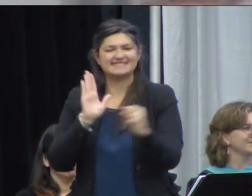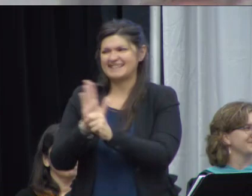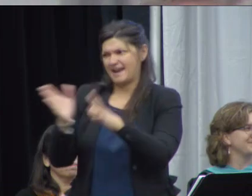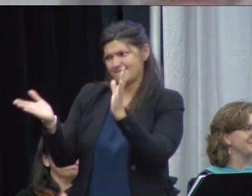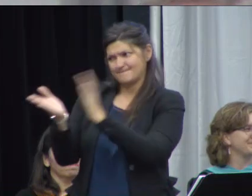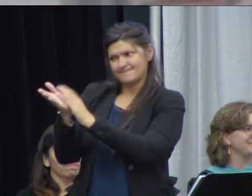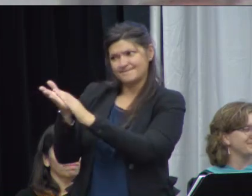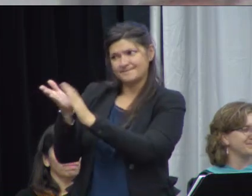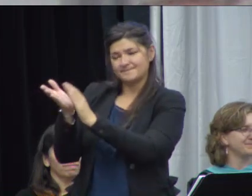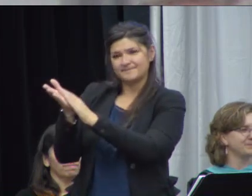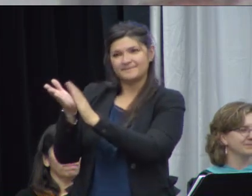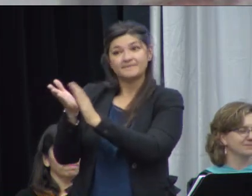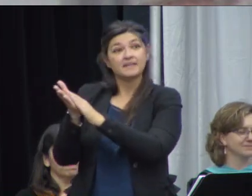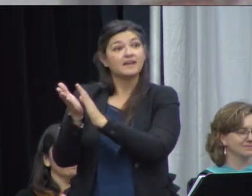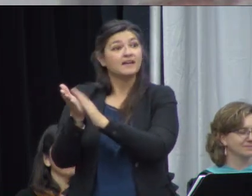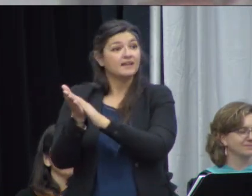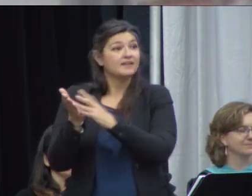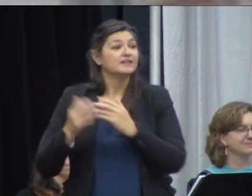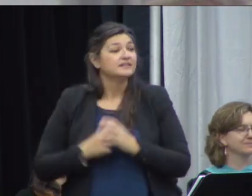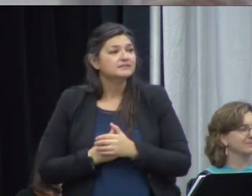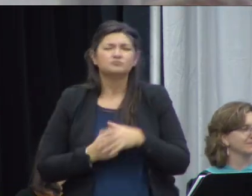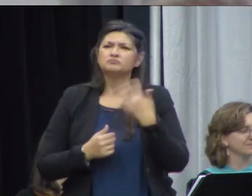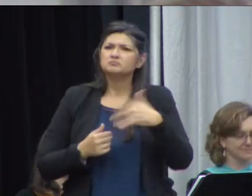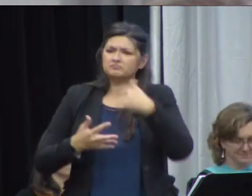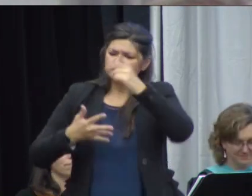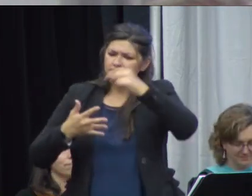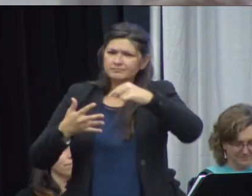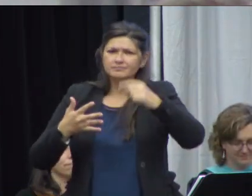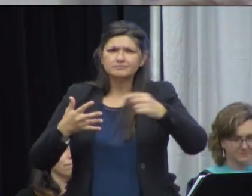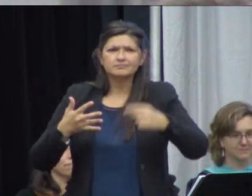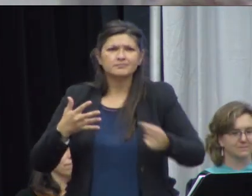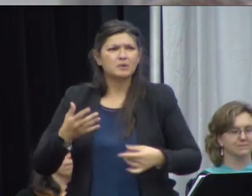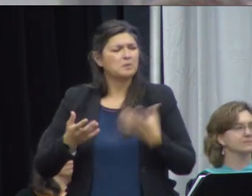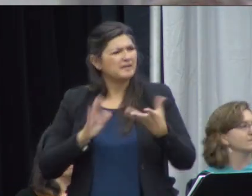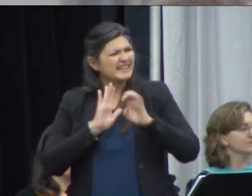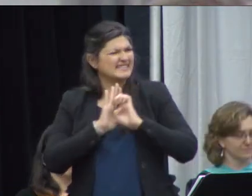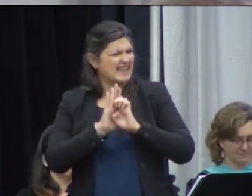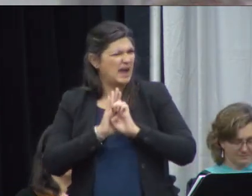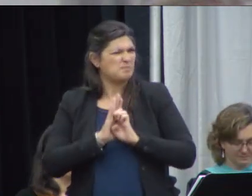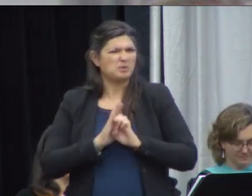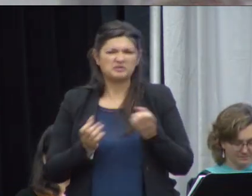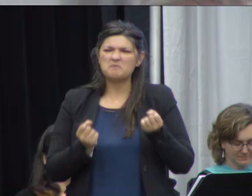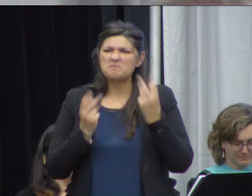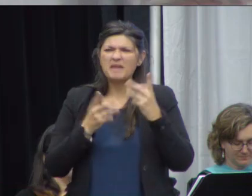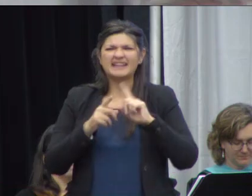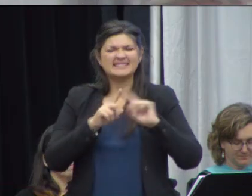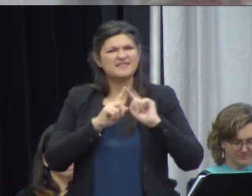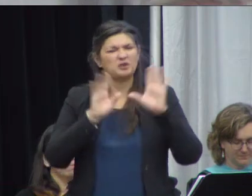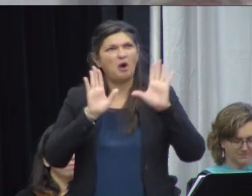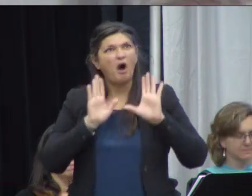These are just a couple of examples of the many great things that happened on our campus. I thank you for your kindness and patience